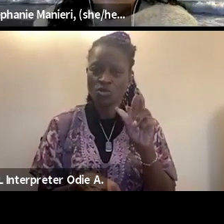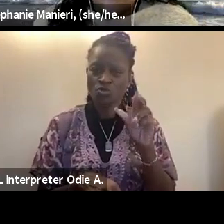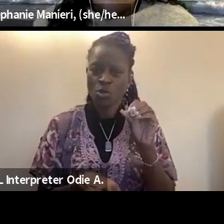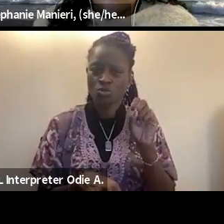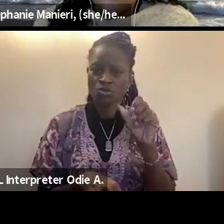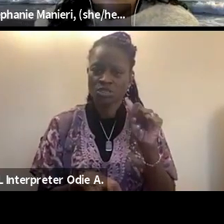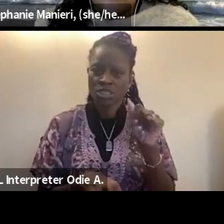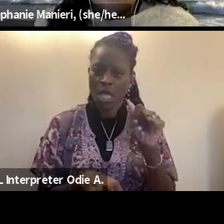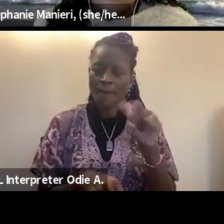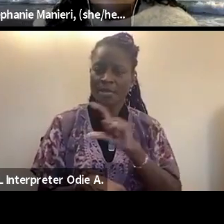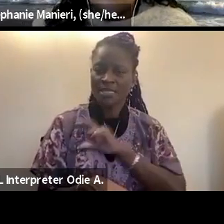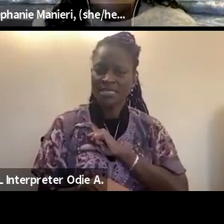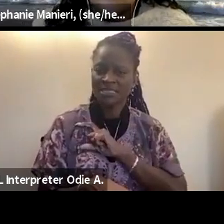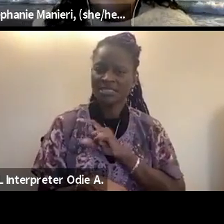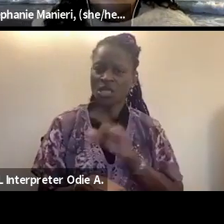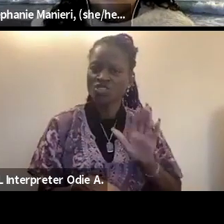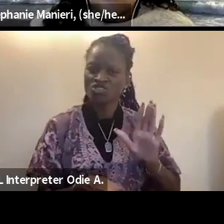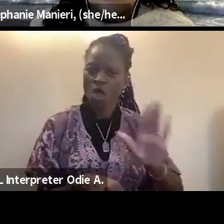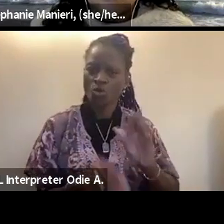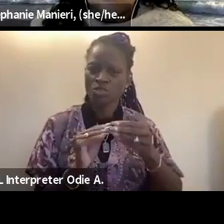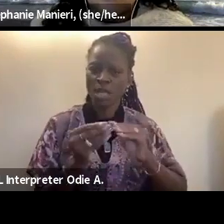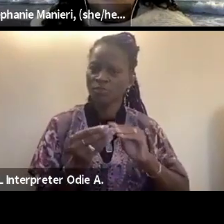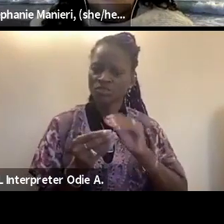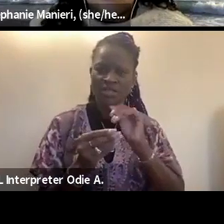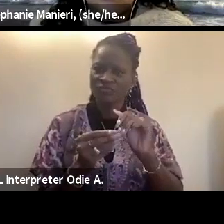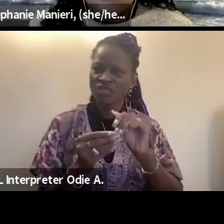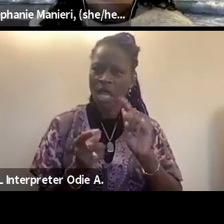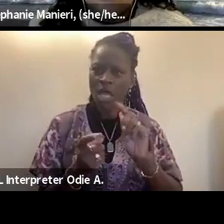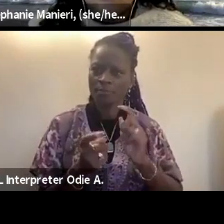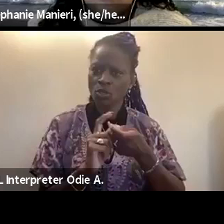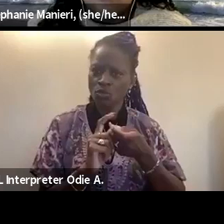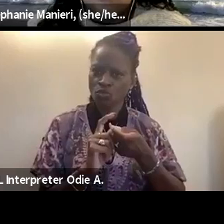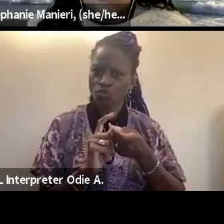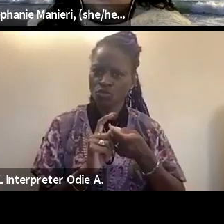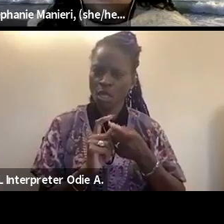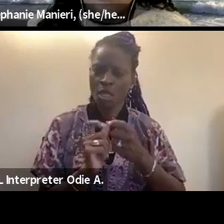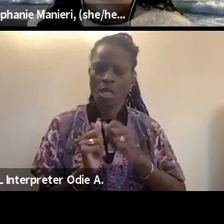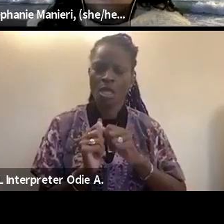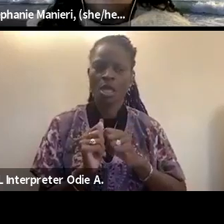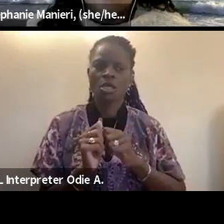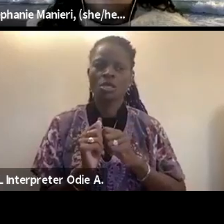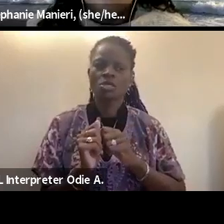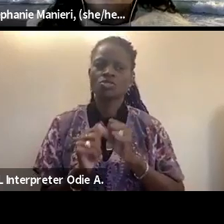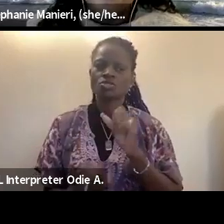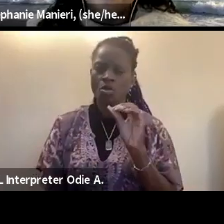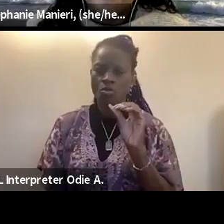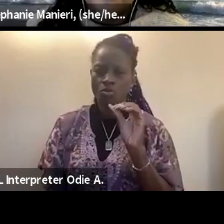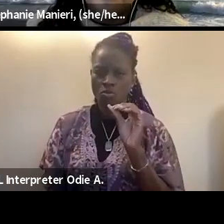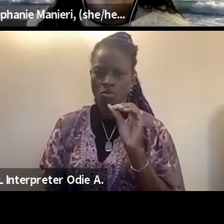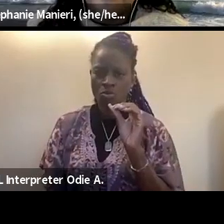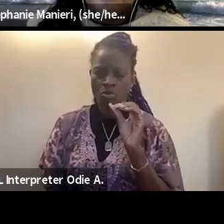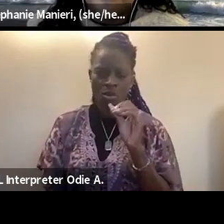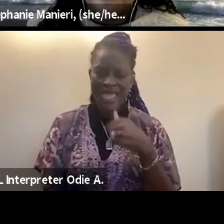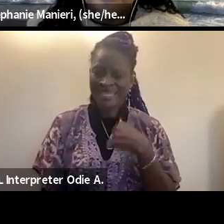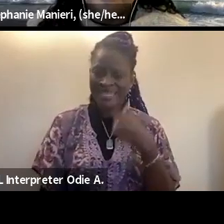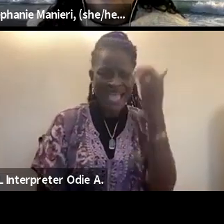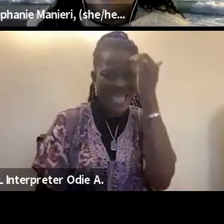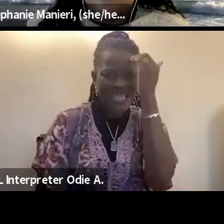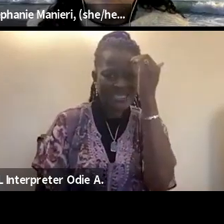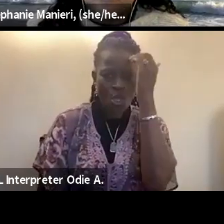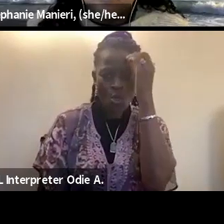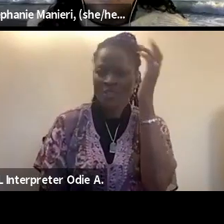been asking week to week, and I know that that mandate or